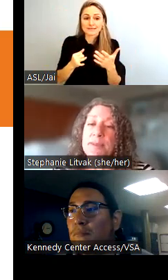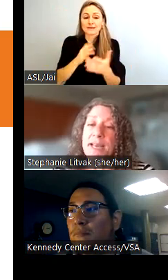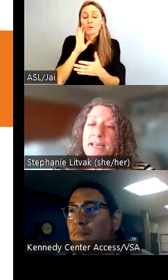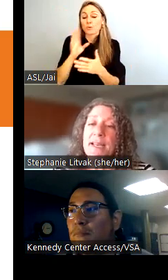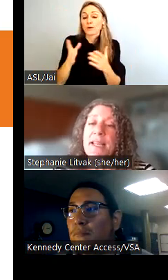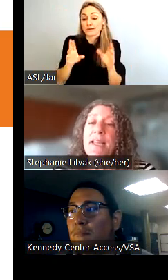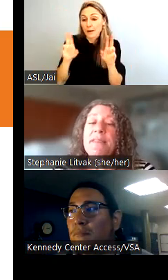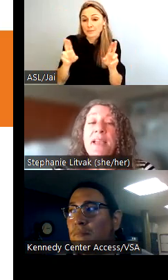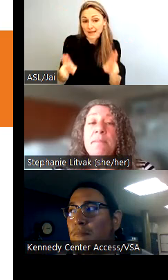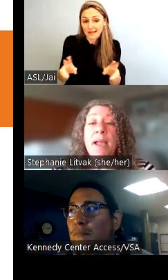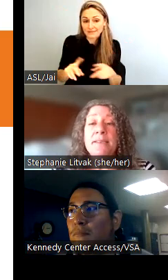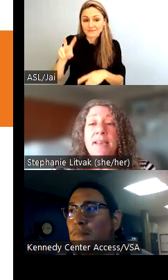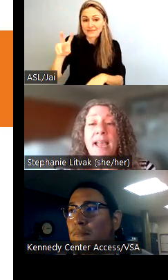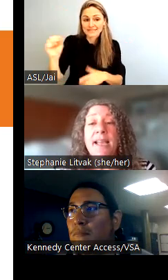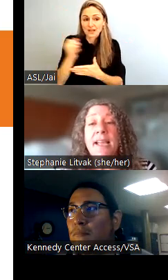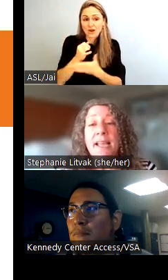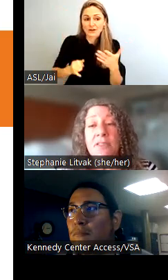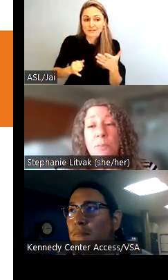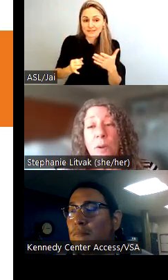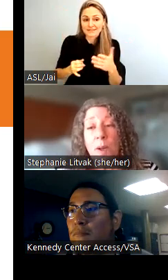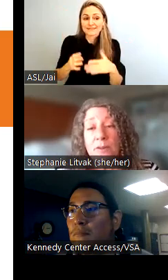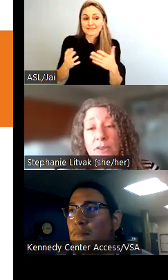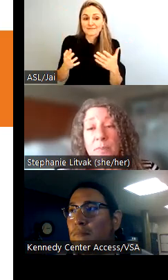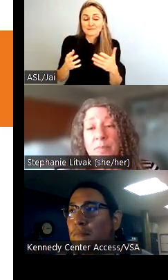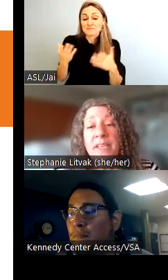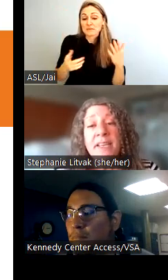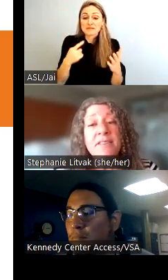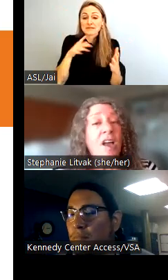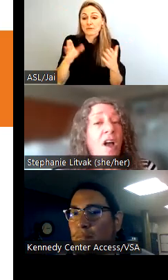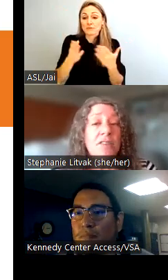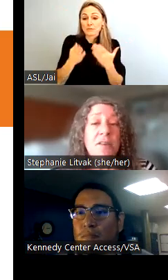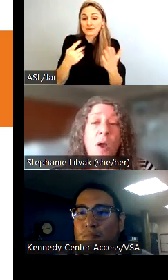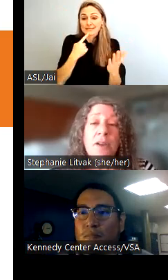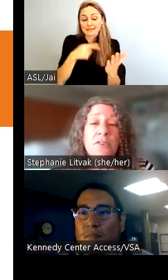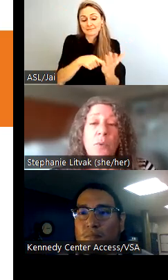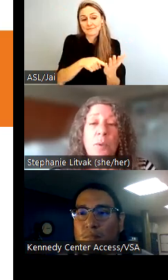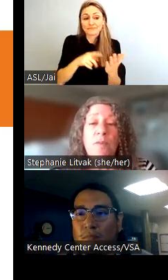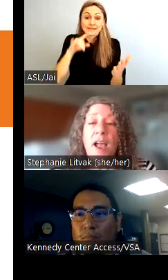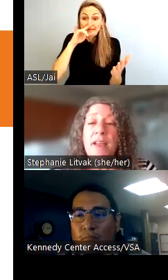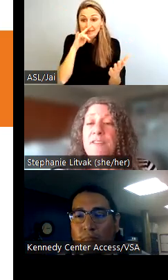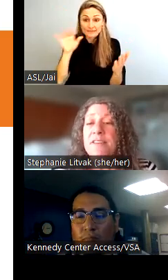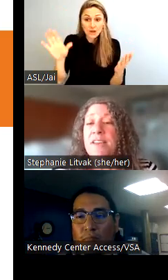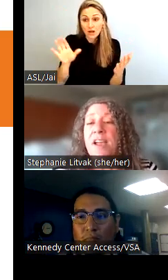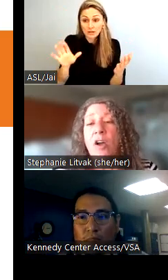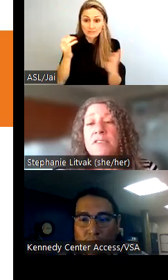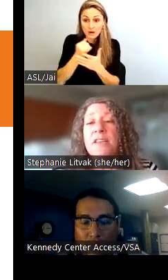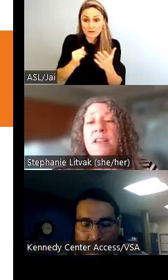Site, they might say in their proposal Kids Awesome Arts will provide VSA Arts Connect